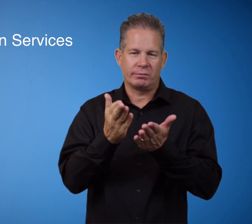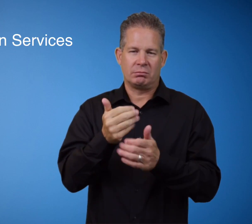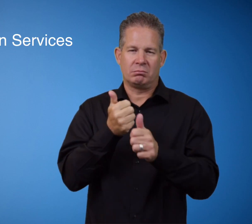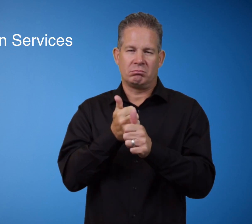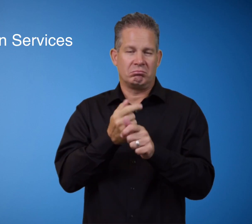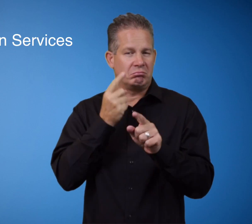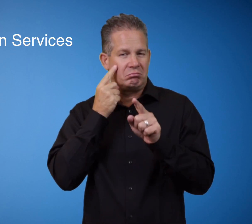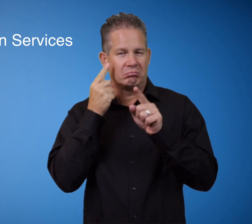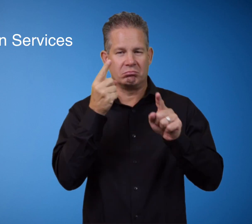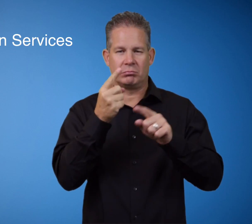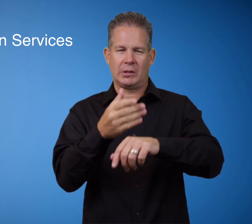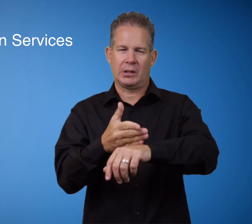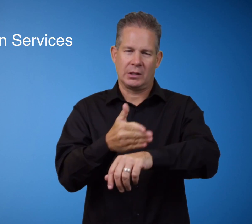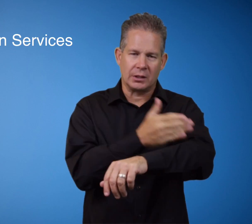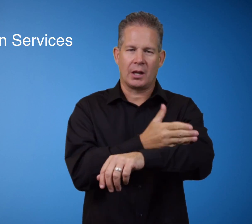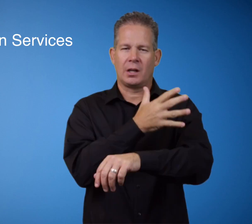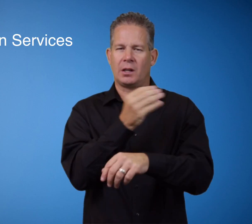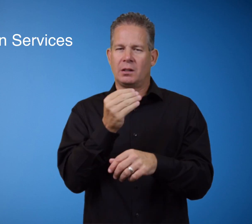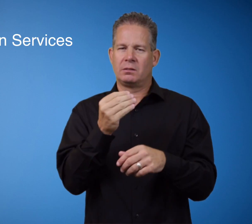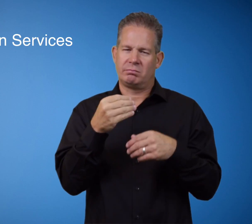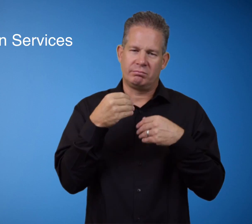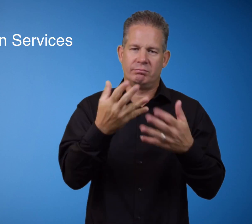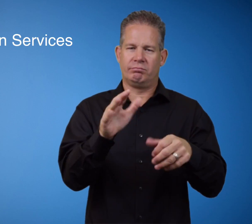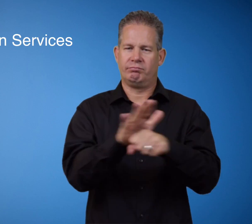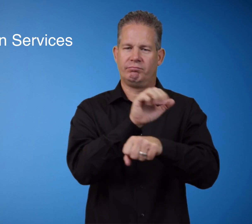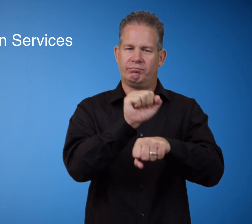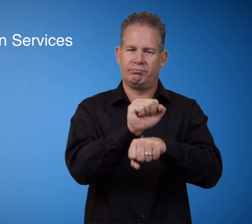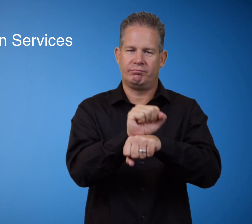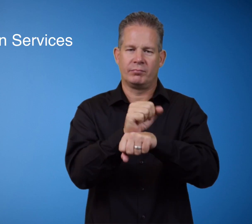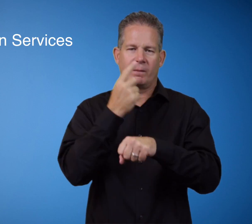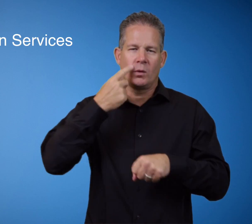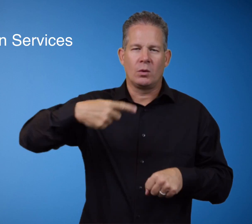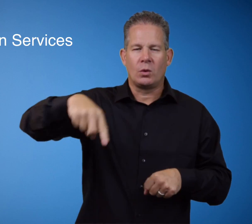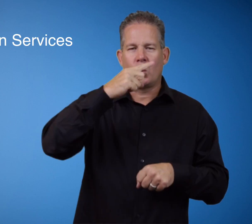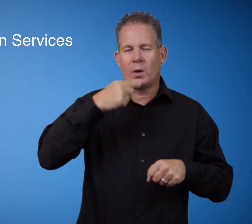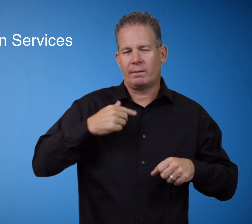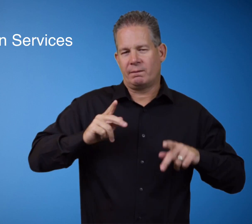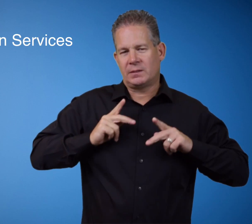The aim of rehabilitation services is to help someone find full-time work for those